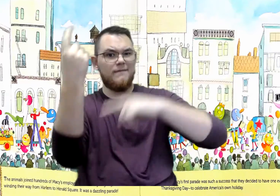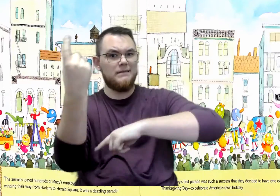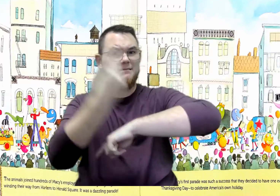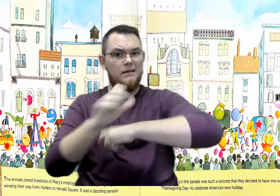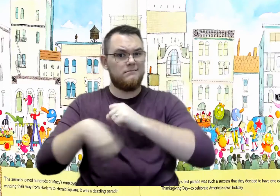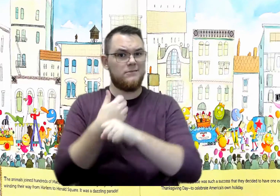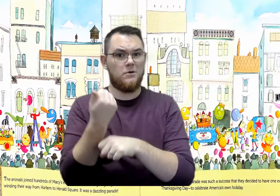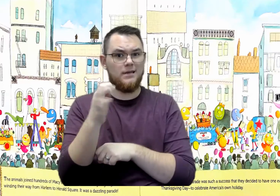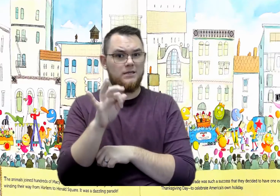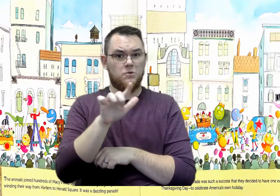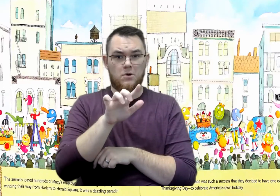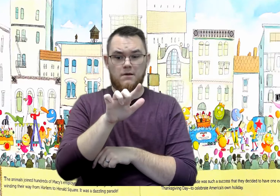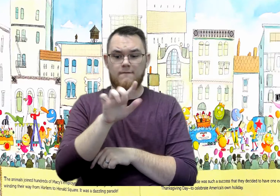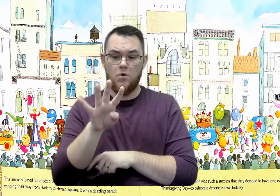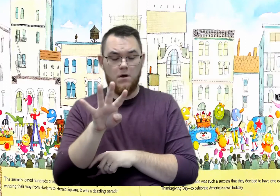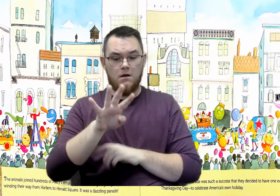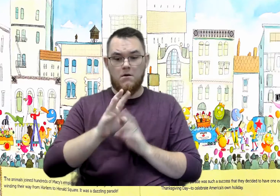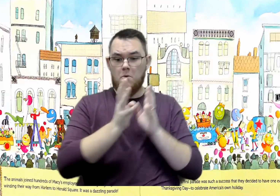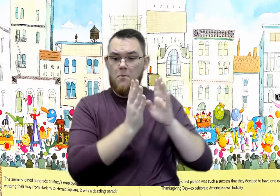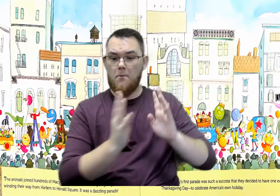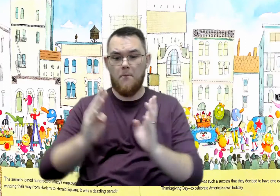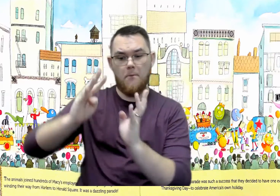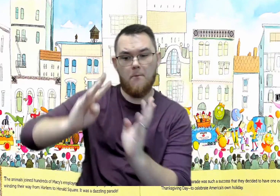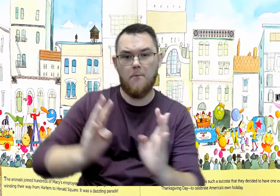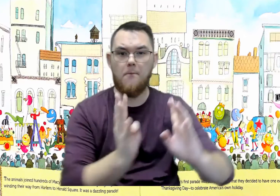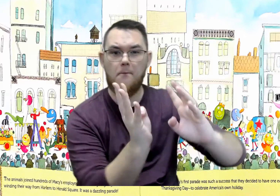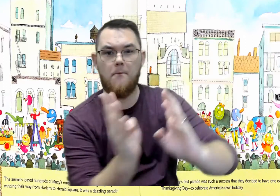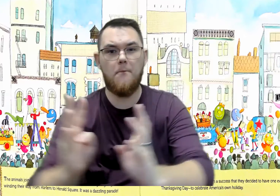from Harlem to Herald Square.